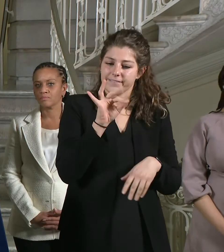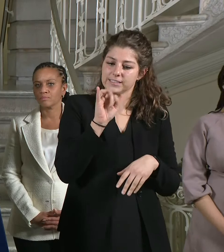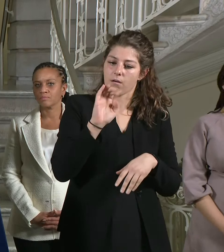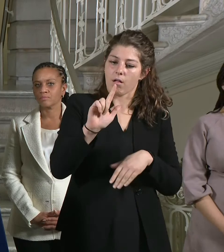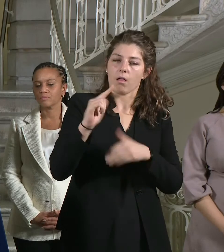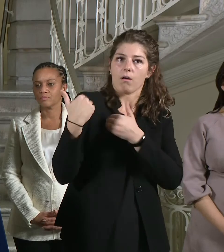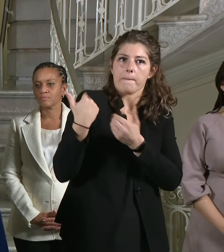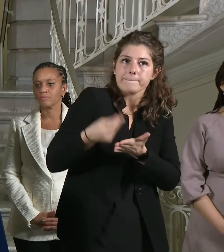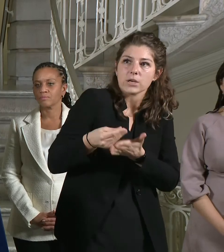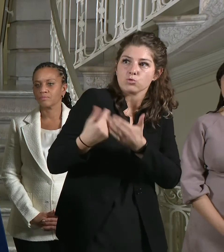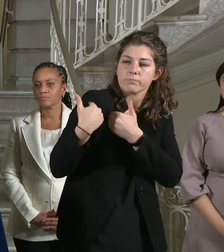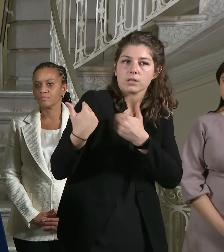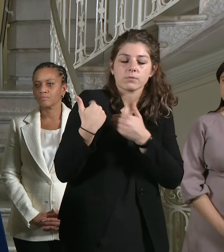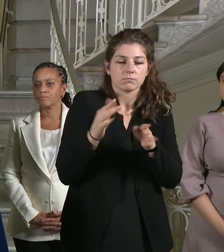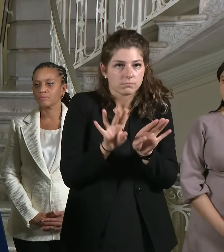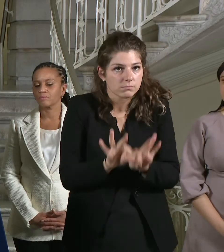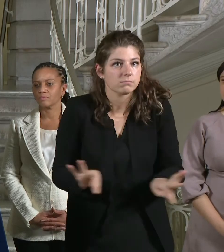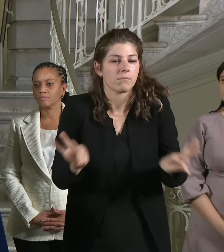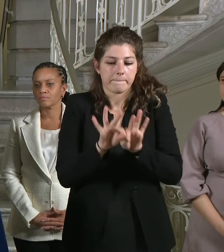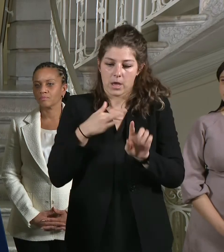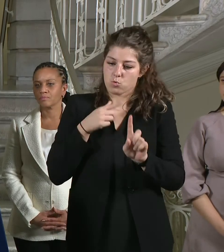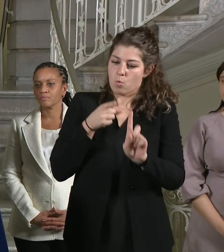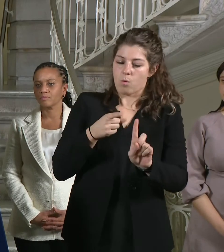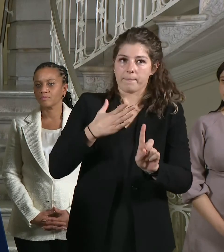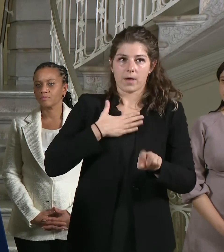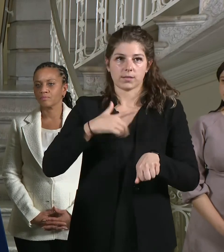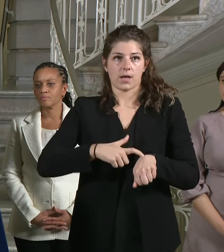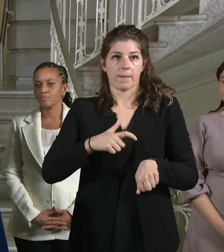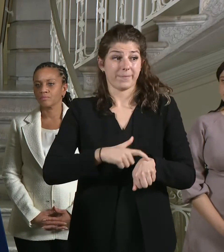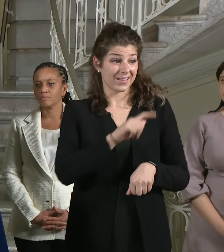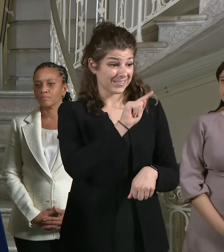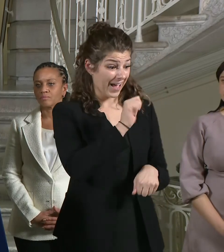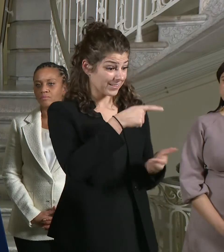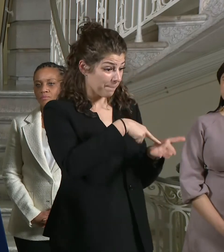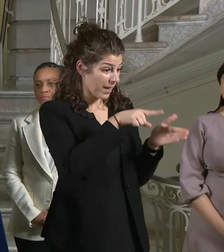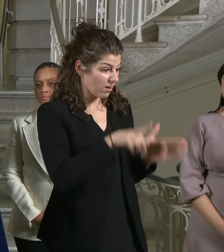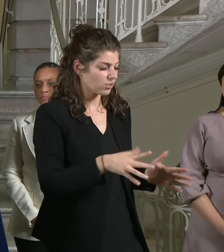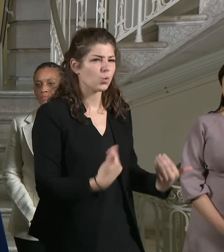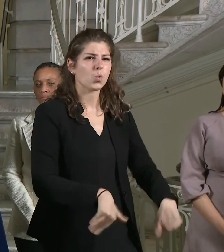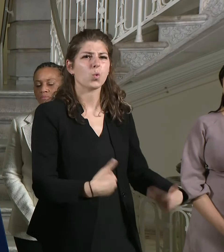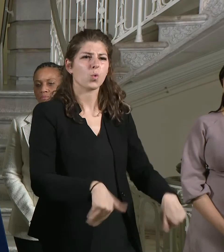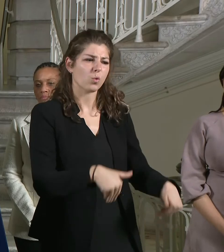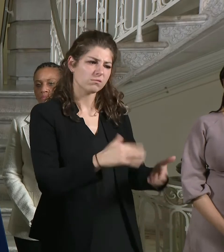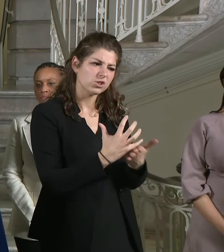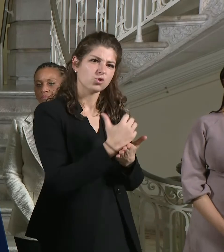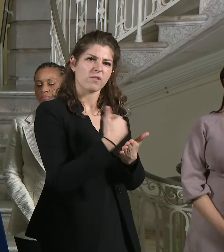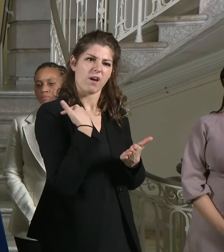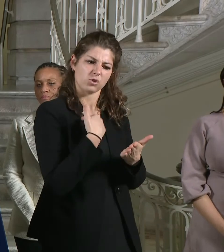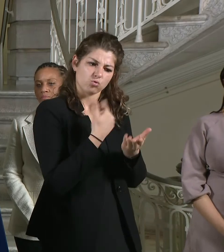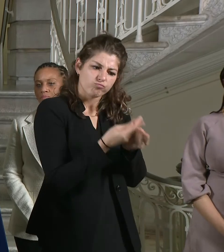ONLY FROM THE TIME I WAS ELECTED BUT THE TIME I WAS RUNNING. FISCAL RESPONSIBILITY WILL BE THE HALLMARK OF THIS